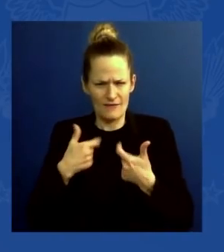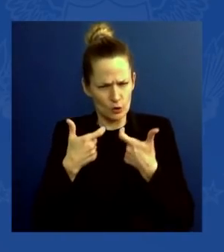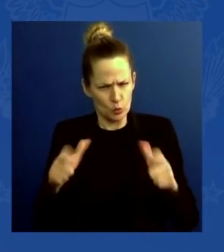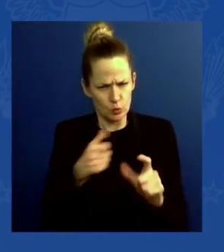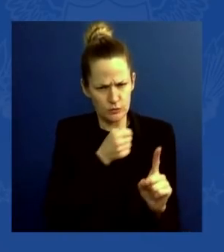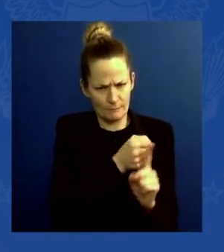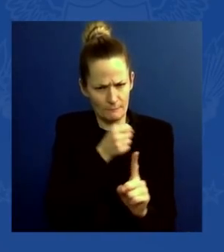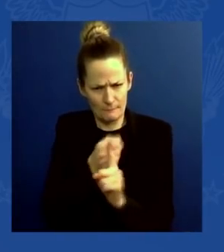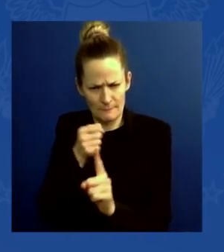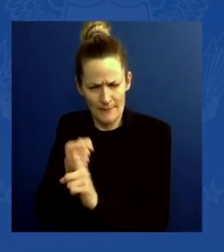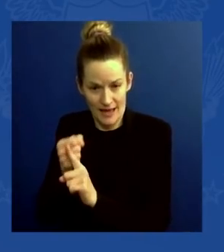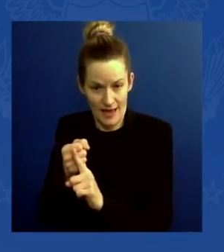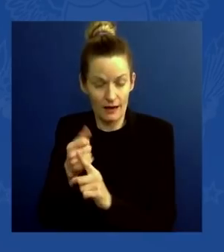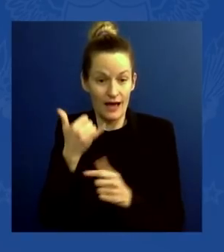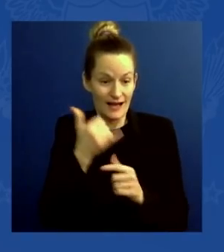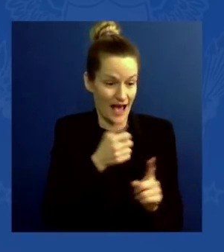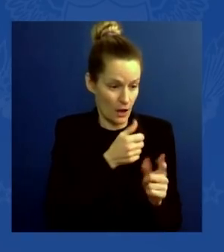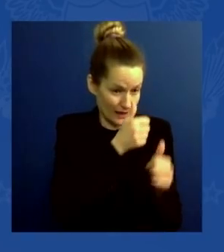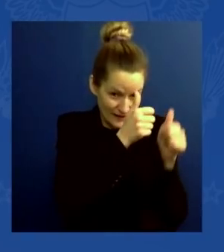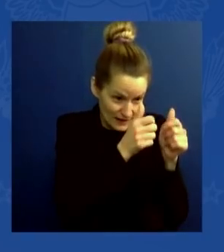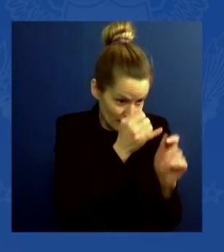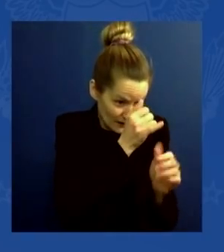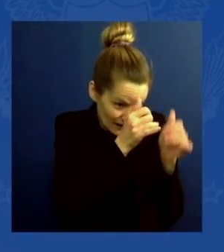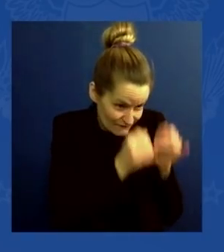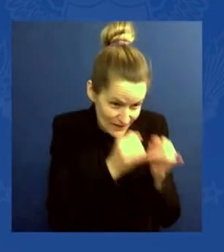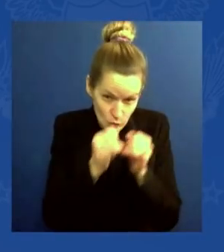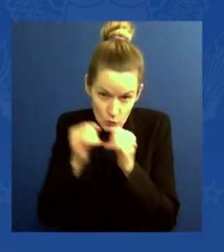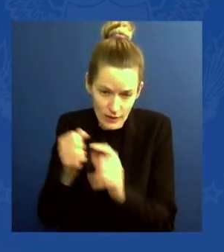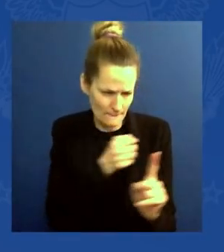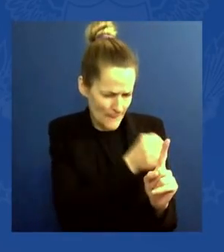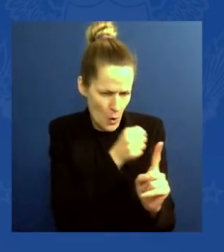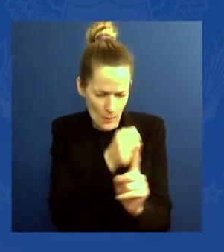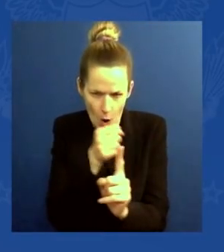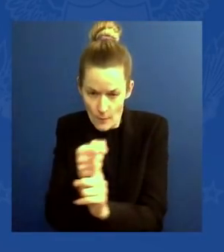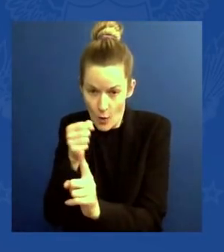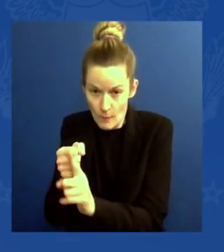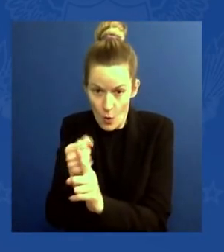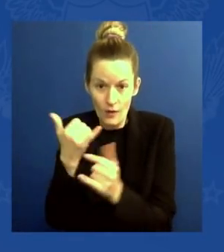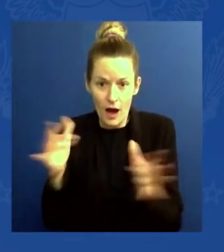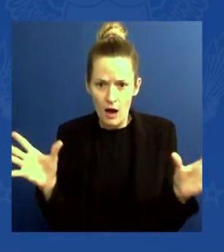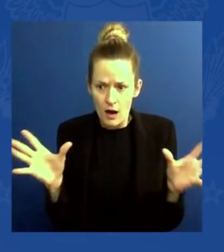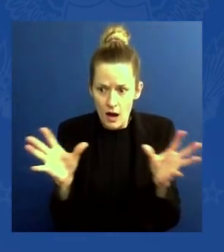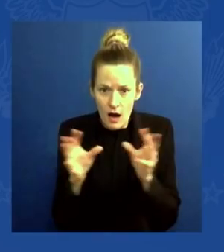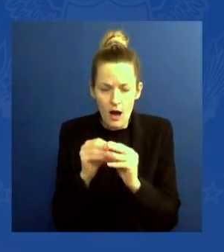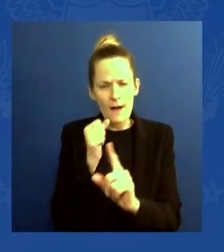I hesitate to start now; I'll leave somebody out and I want to make sure everyone who was a part of this gets credit for it.